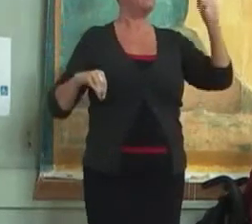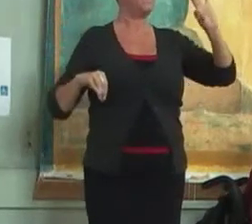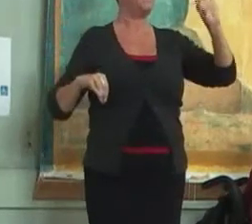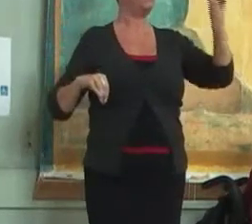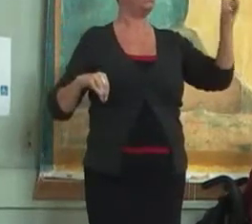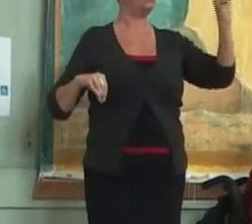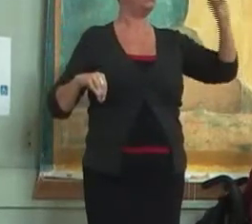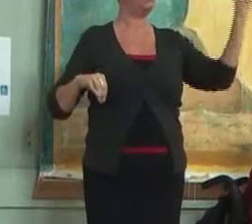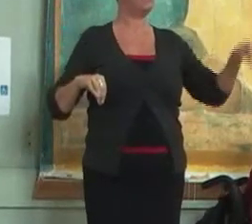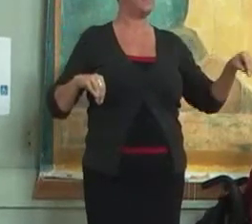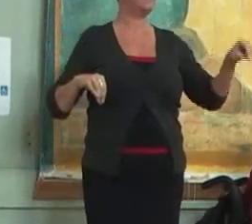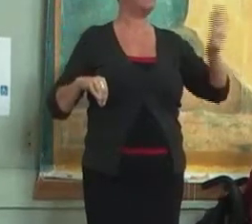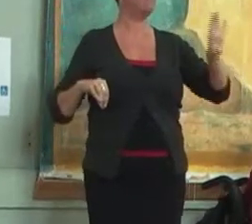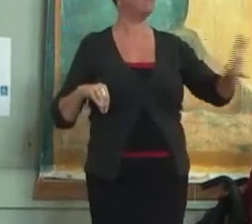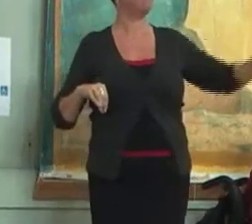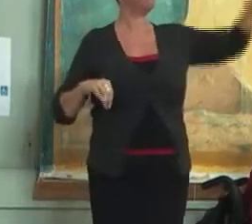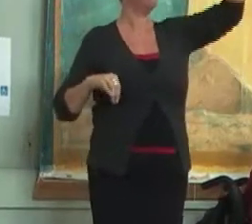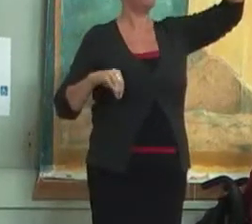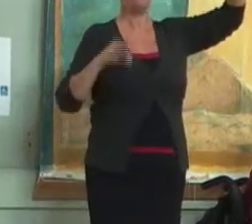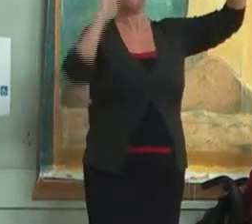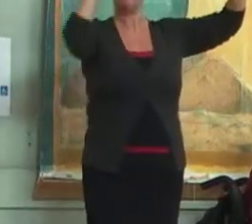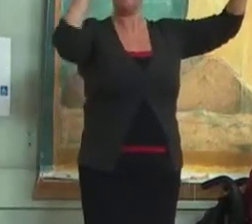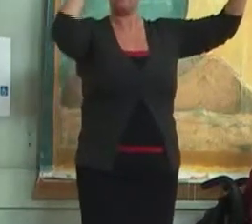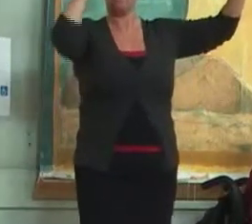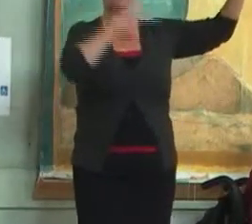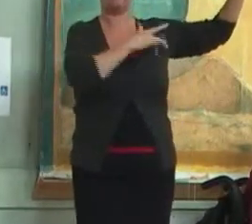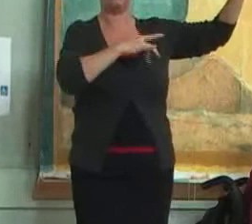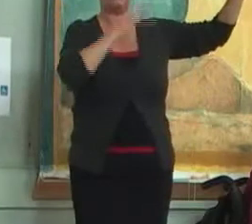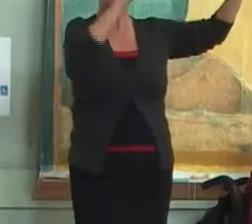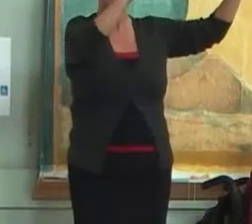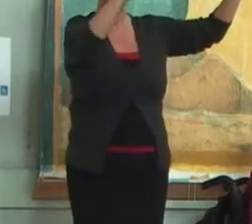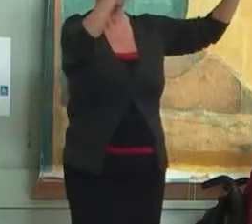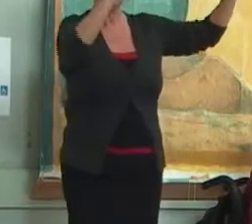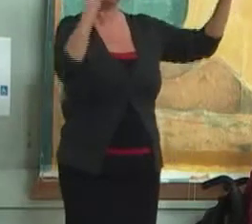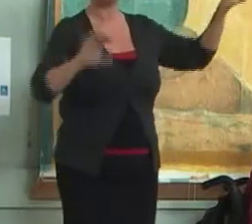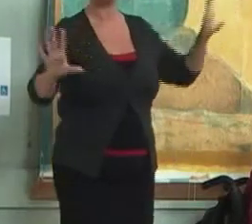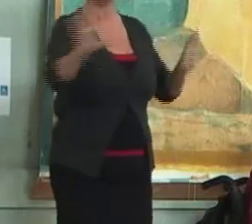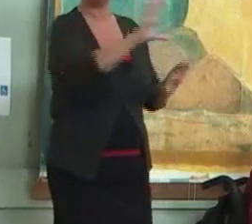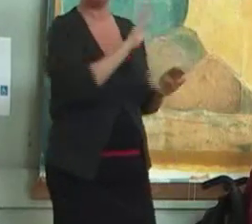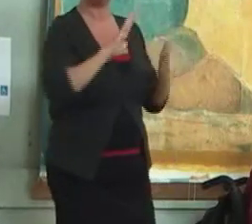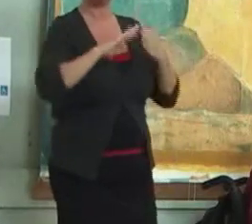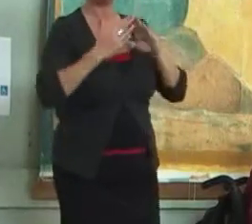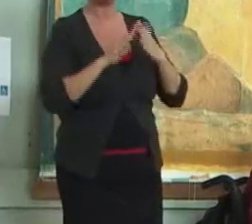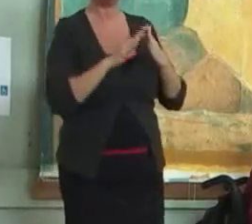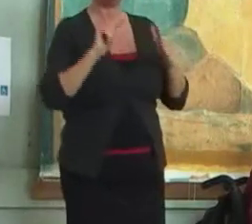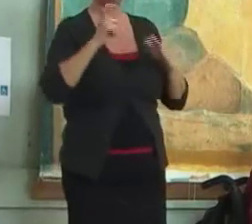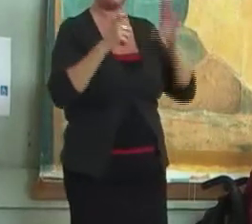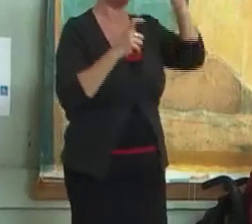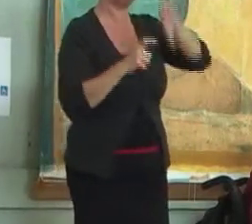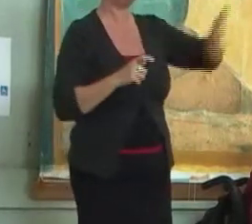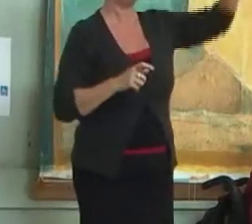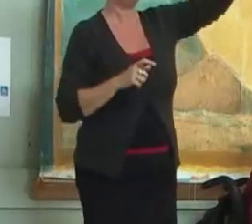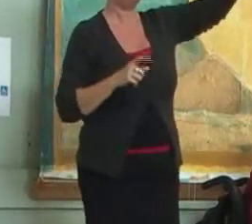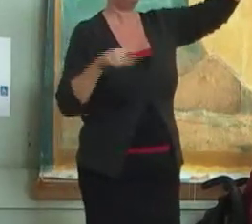go to the Federal and Provincial government. 92% to the Federal and Provincial government. I would say that I believe that the mayor